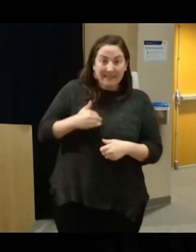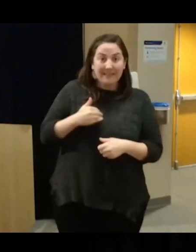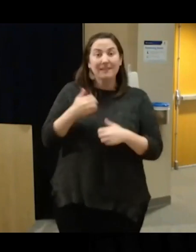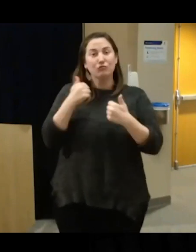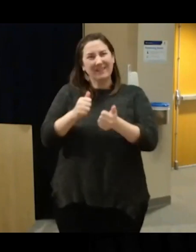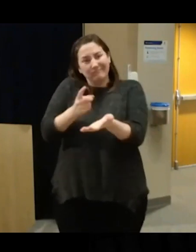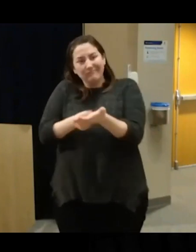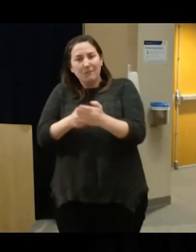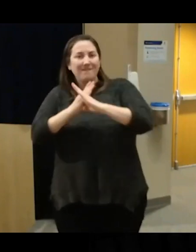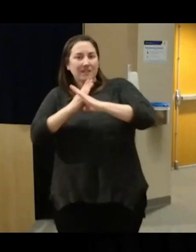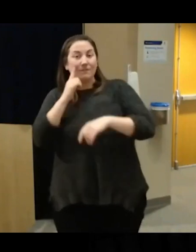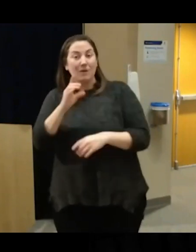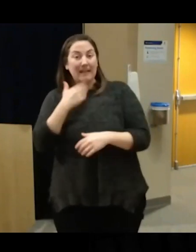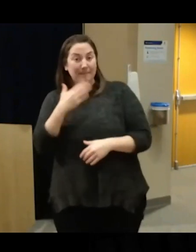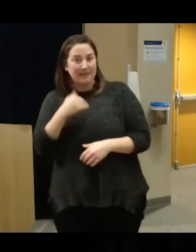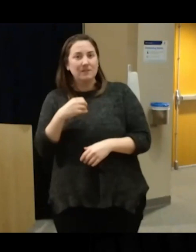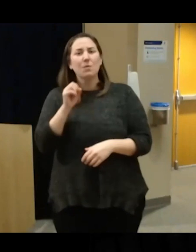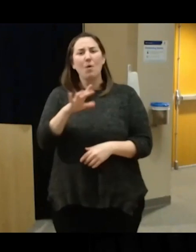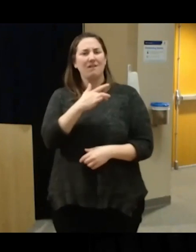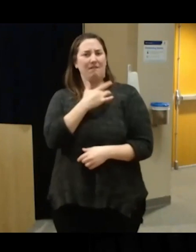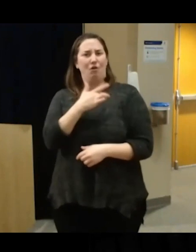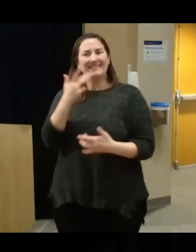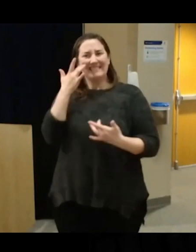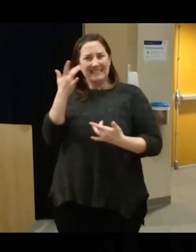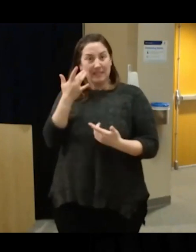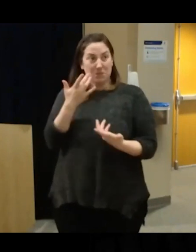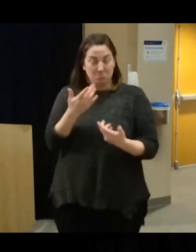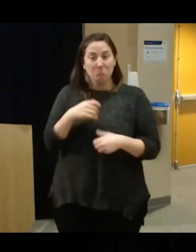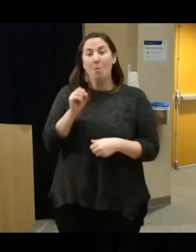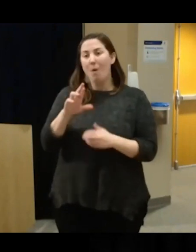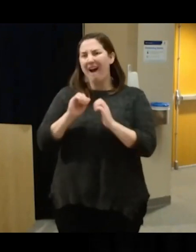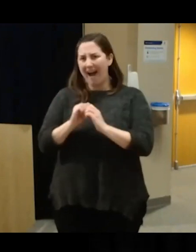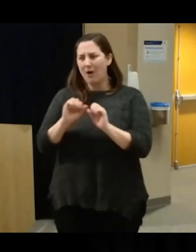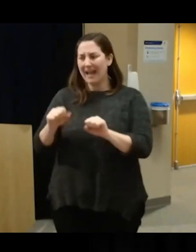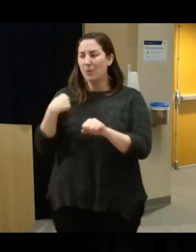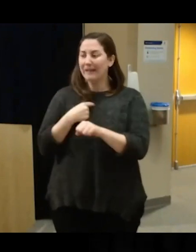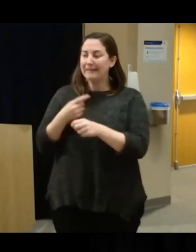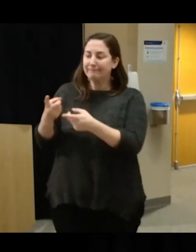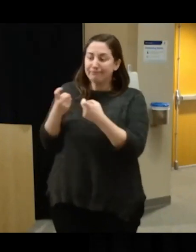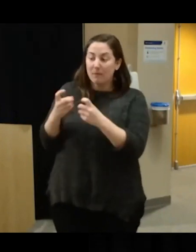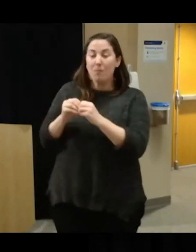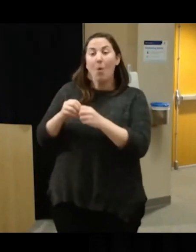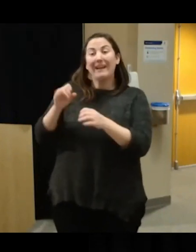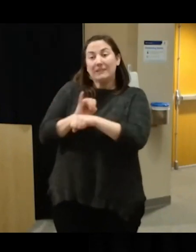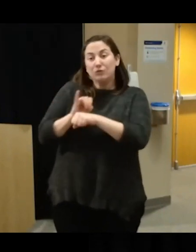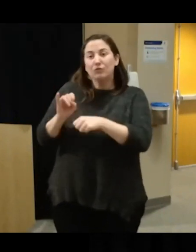of diabetes and cardiovascular disease or how do we get internists and Primary Care buy-in to help us address this